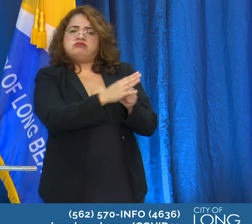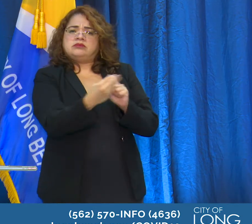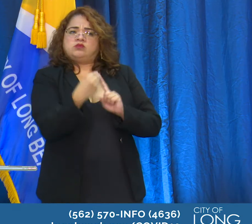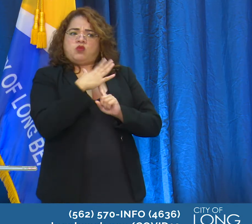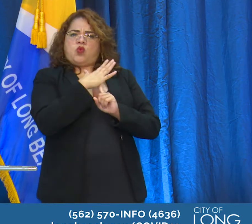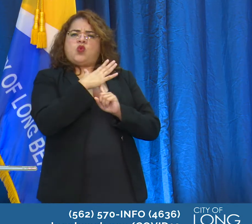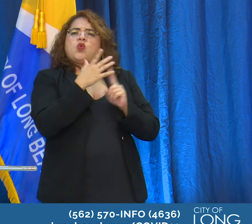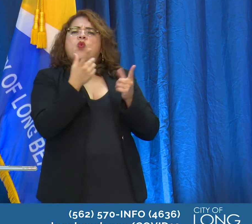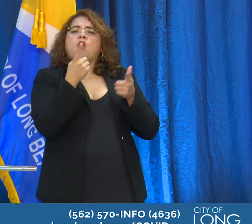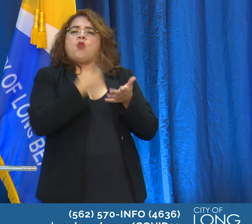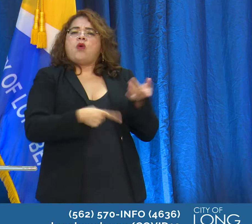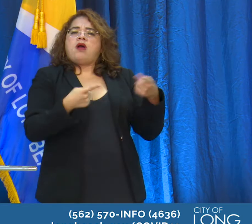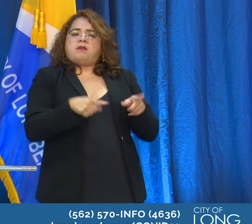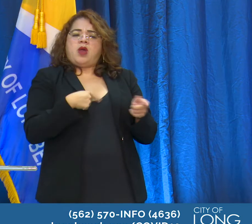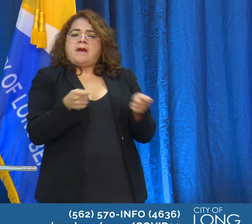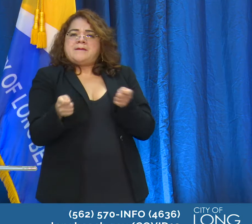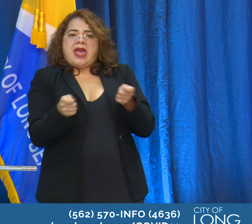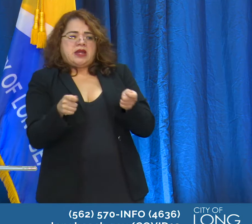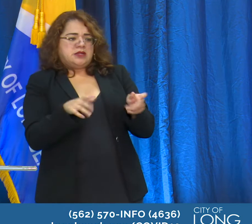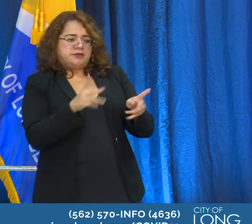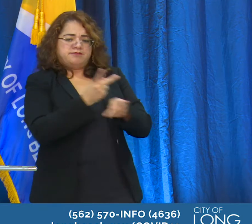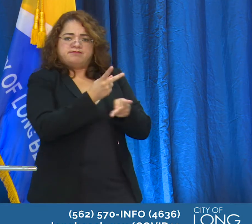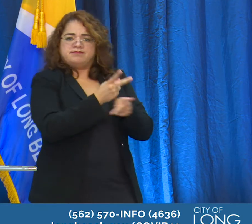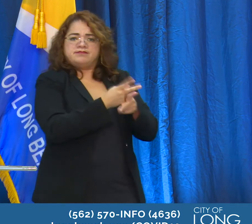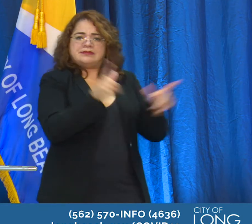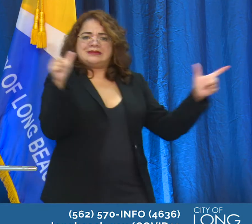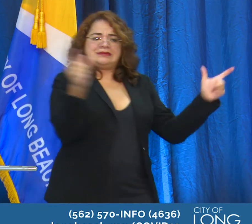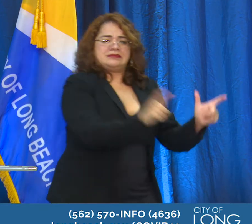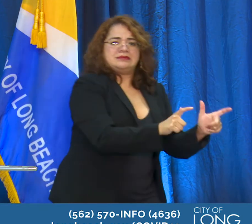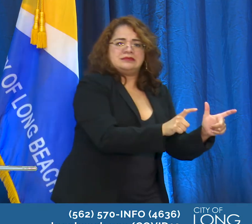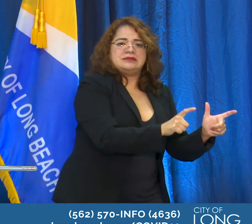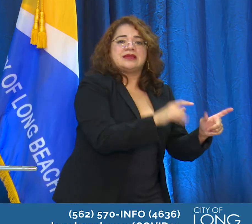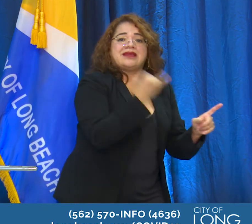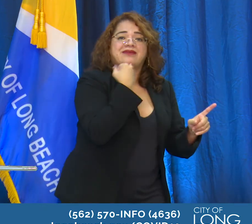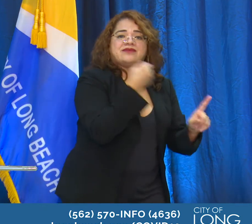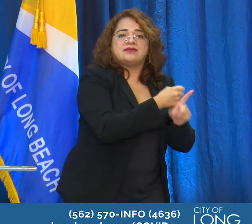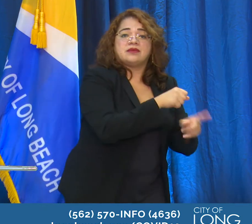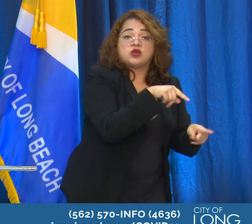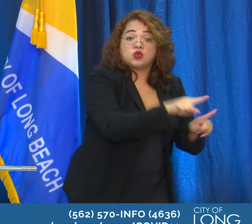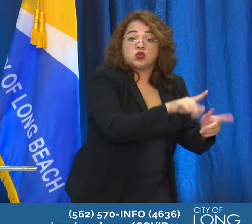school's comprehensive approach to preventing and containing the spread of COVID-19 on campus.